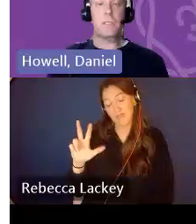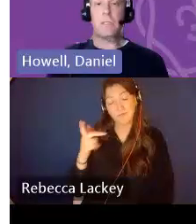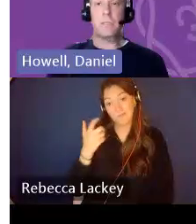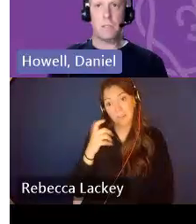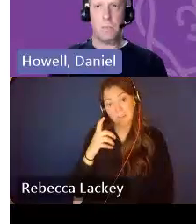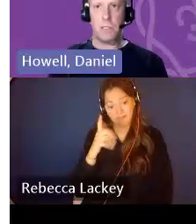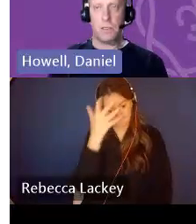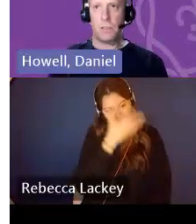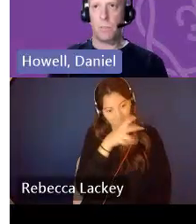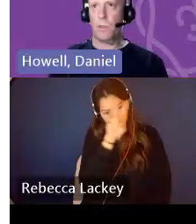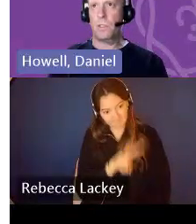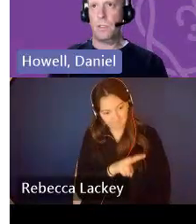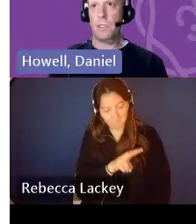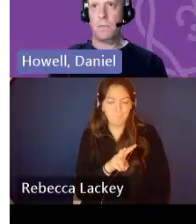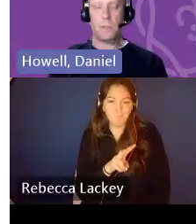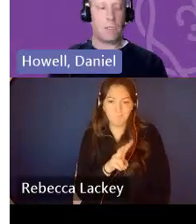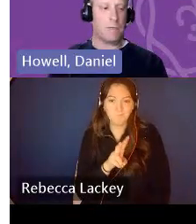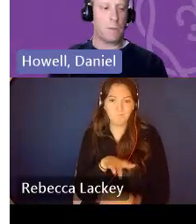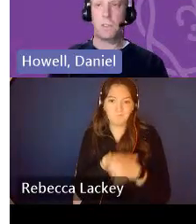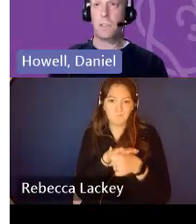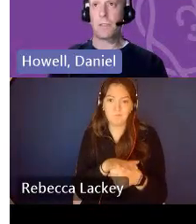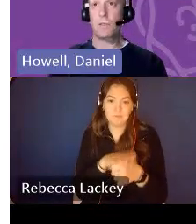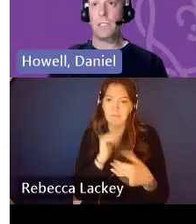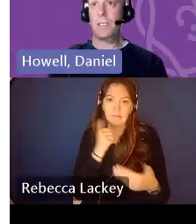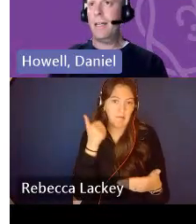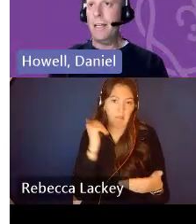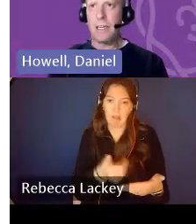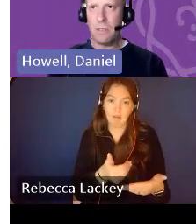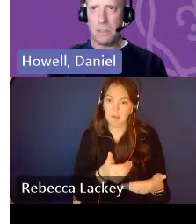condition. It's it's basically just approaching the end of its life crossing the creek. I don't